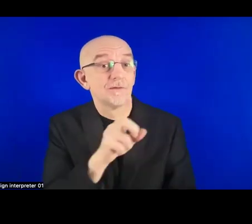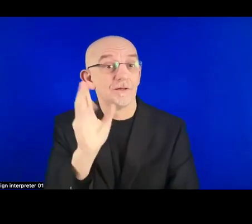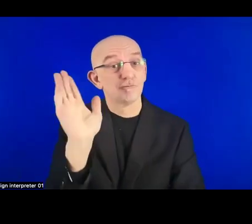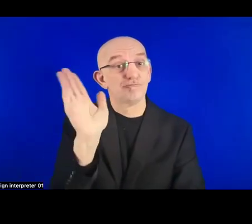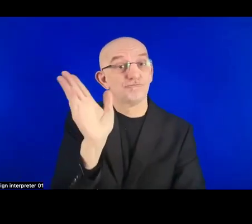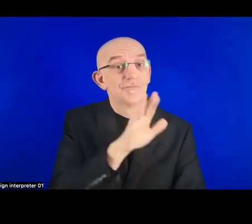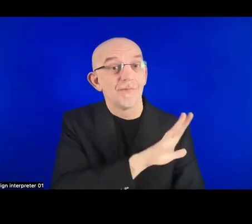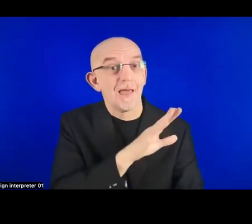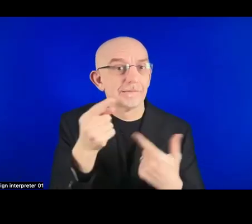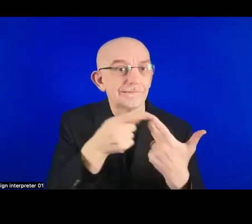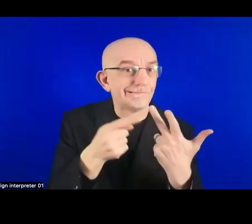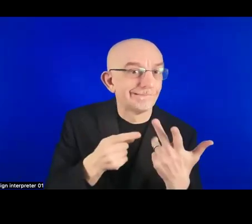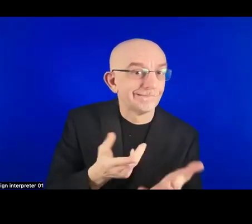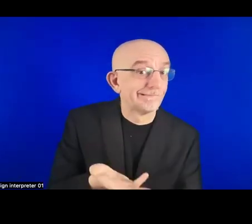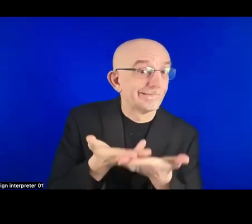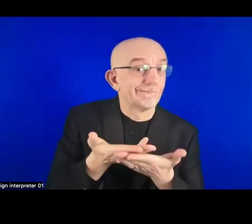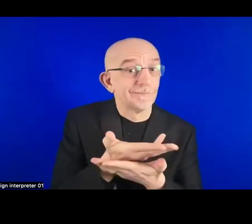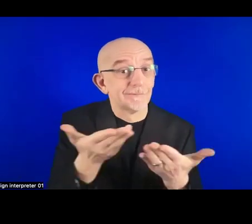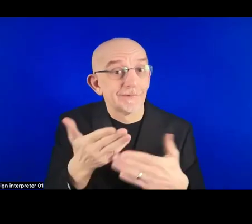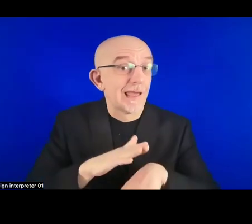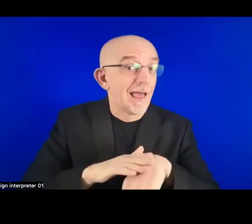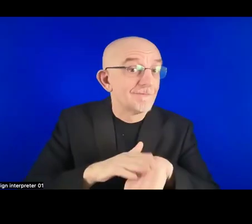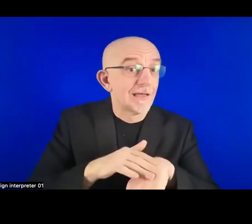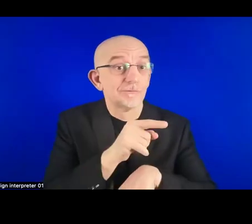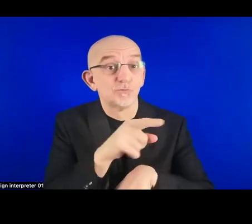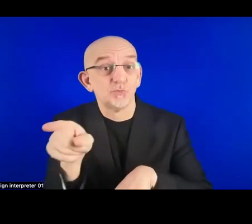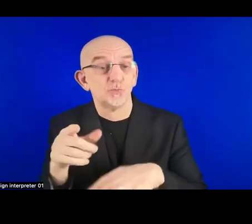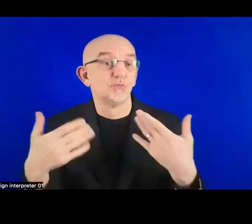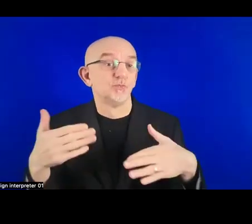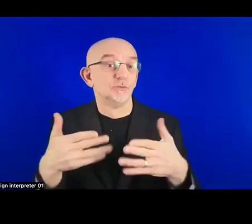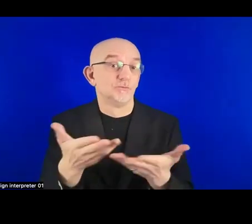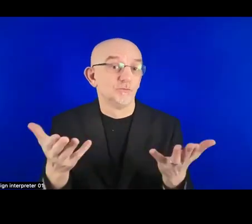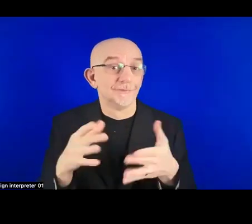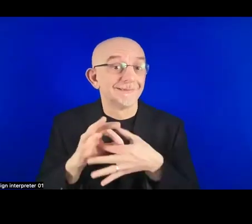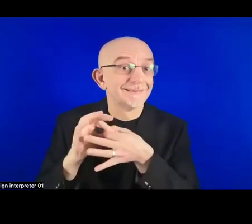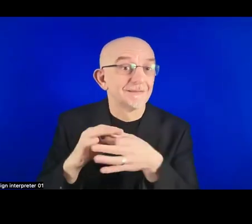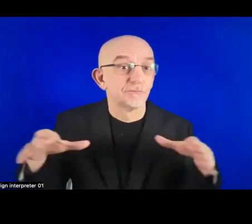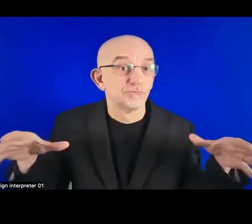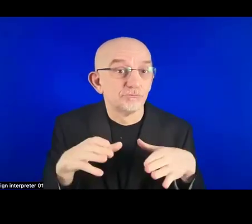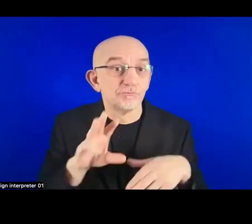our captioner and sign language interpreters who very very much appreciate for making today's webinar more accessible. So I will close the webinar now as I said you can follow up with any questions